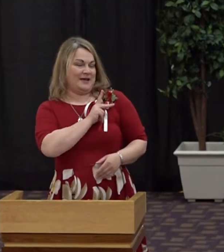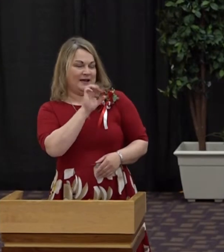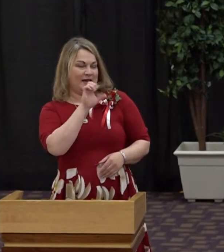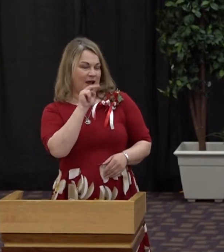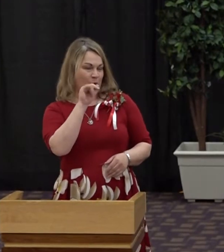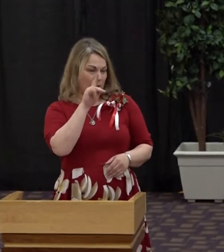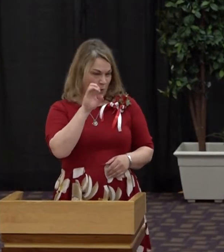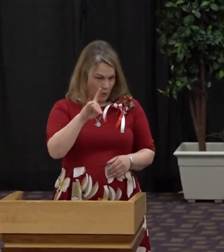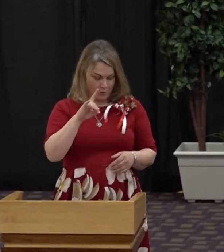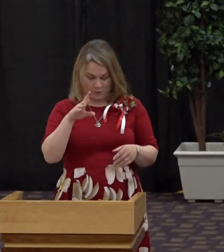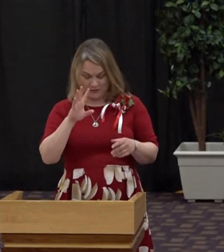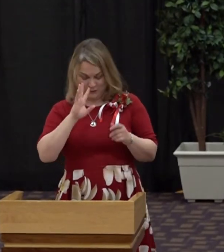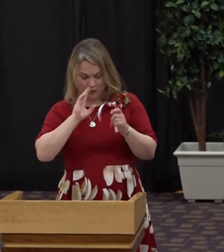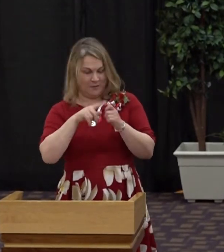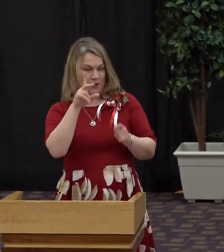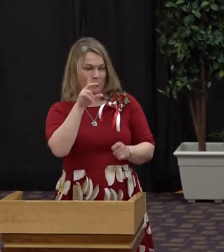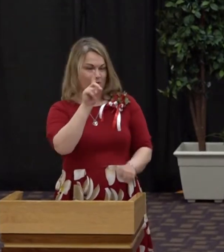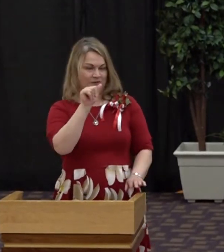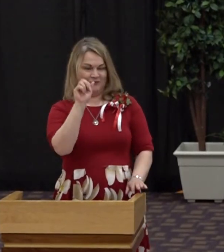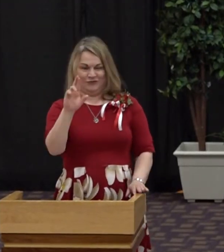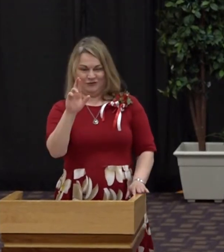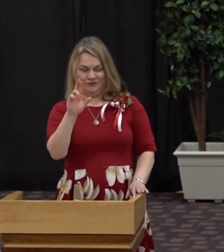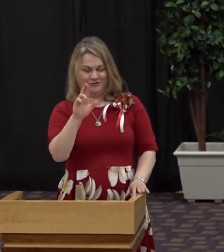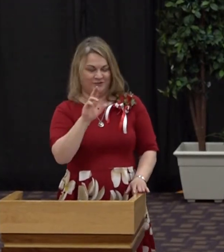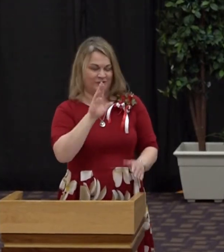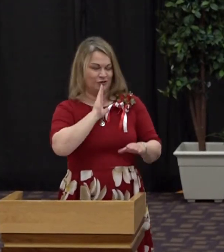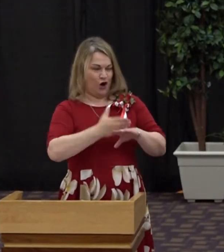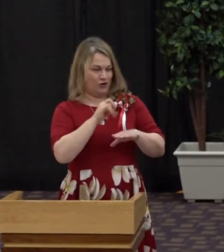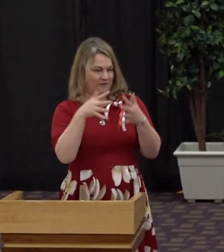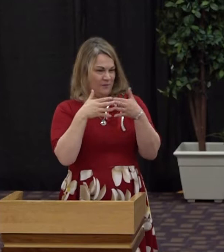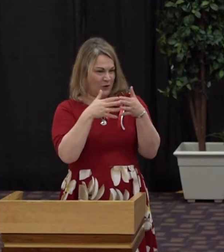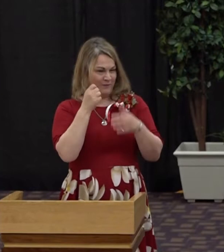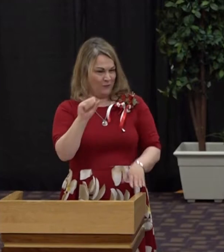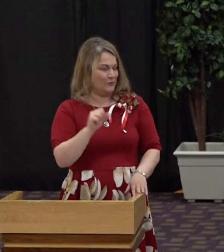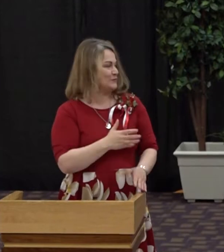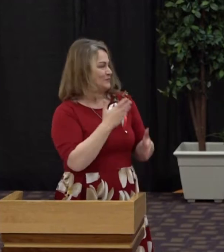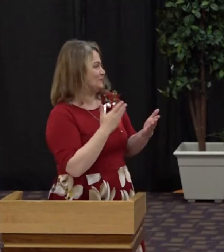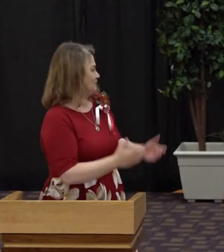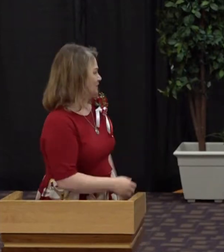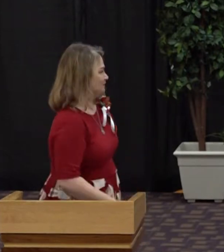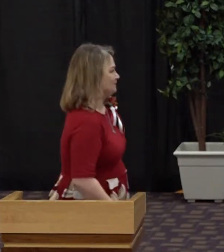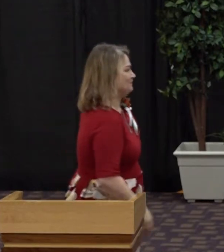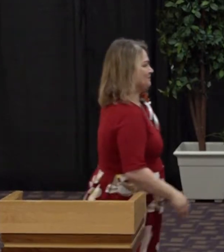Next, we'll have Karen Copeland talking about the Daughters of the American Revolution.